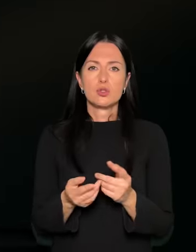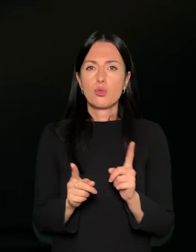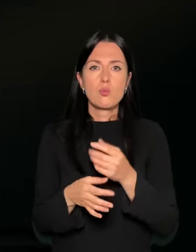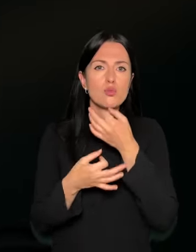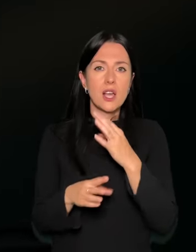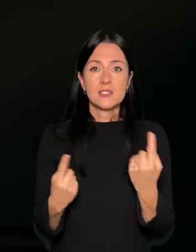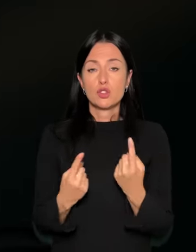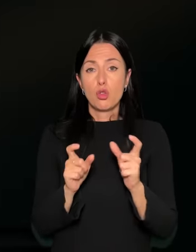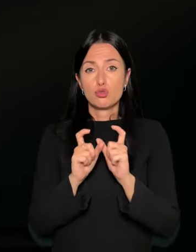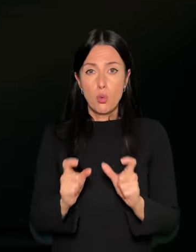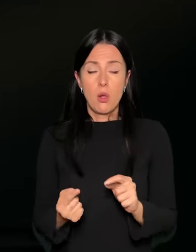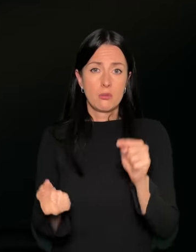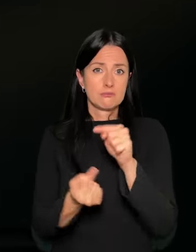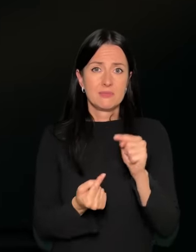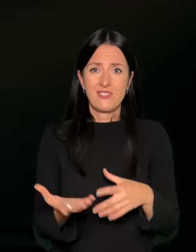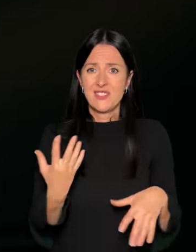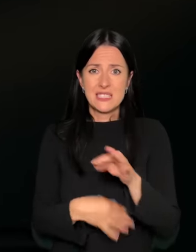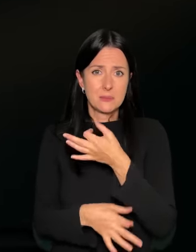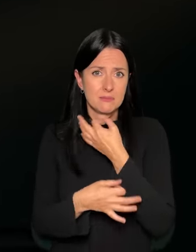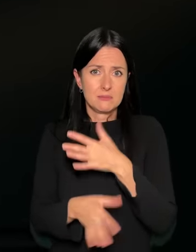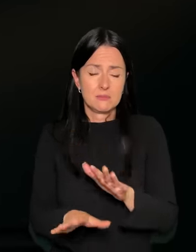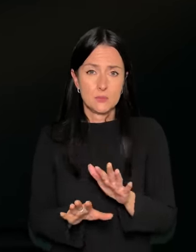Every regular school should be accessible to all people.